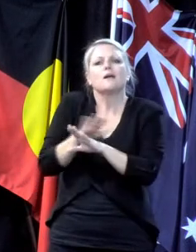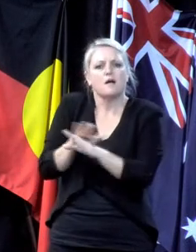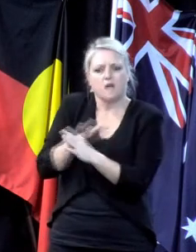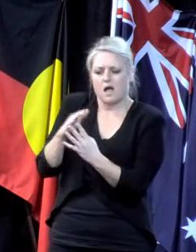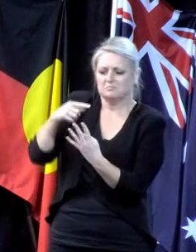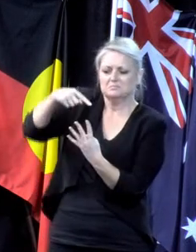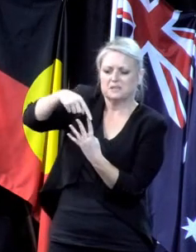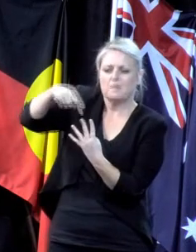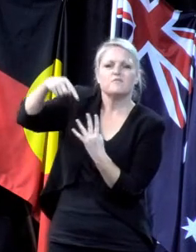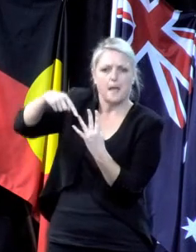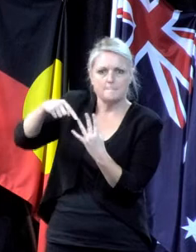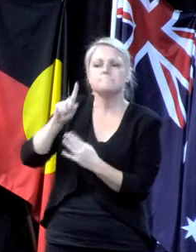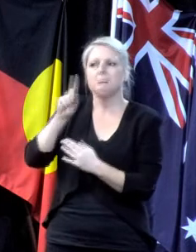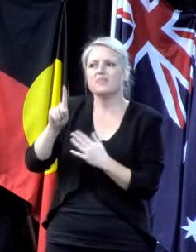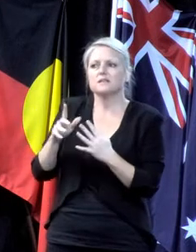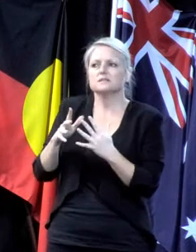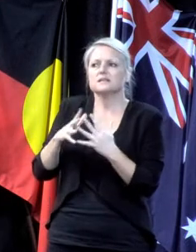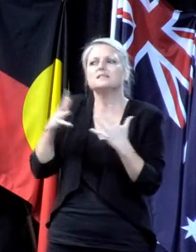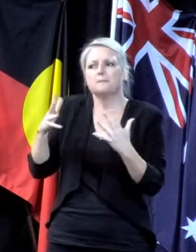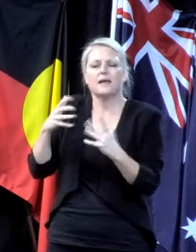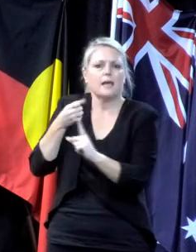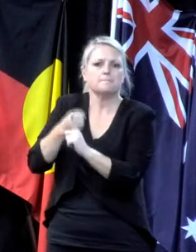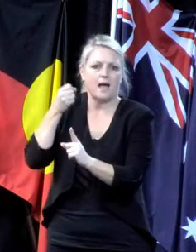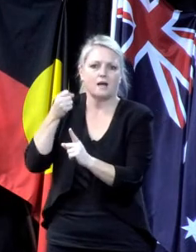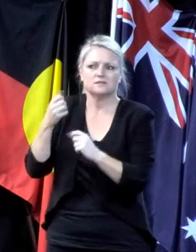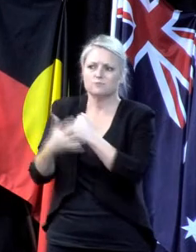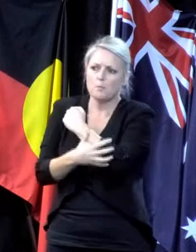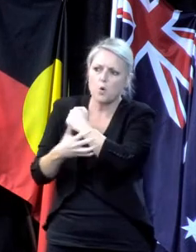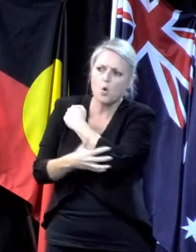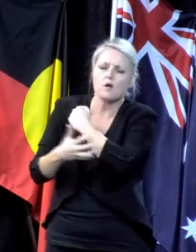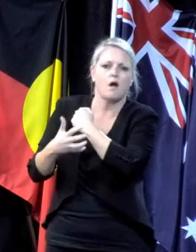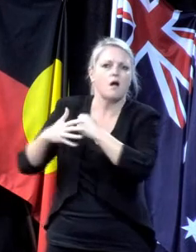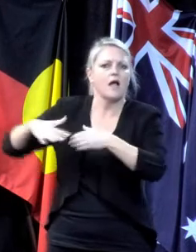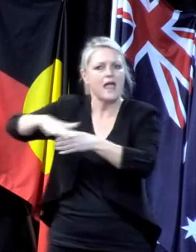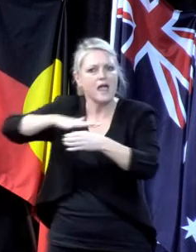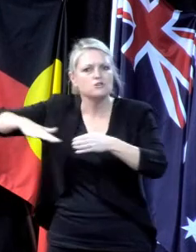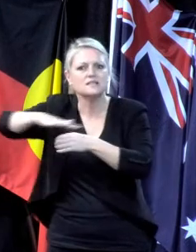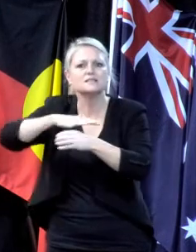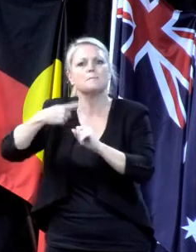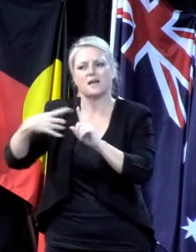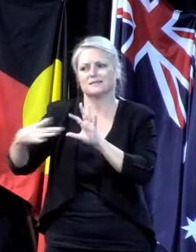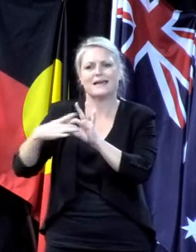with socioeconomic factors on schooling, on engagement as well. And each of the other schools, what’s the division?